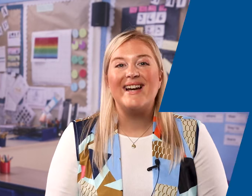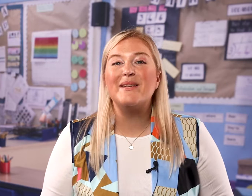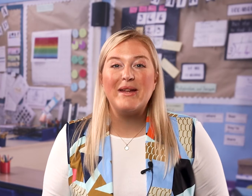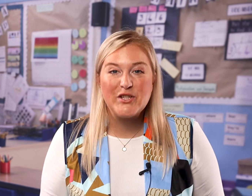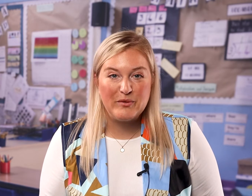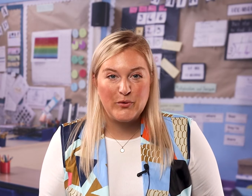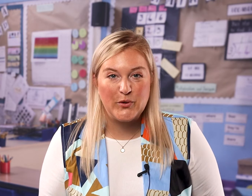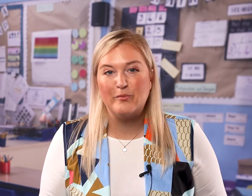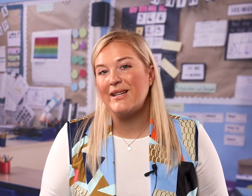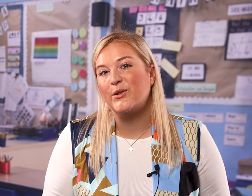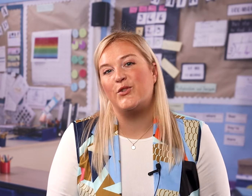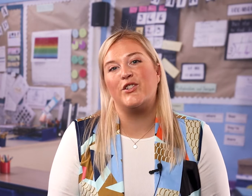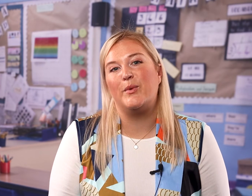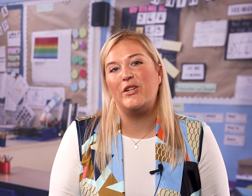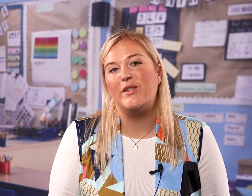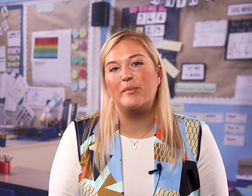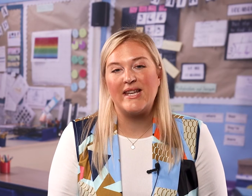As I mentioned before the grammatical structure when using